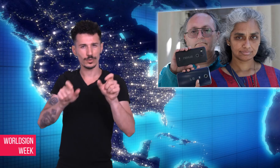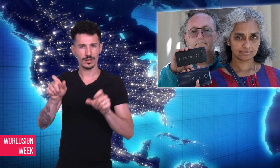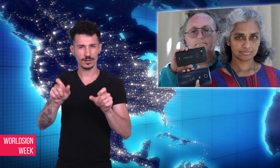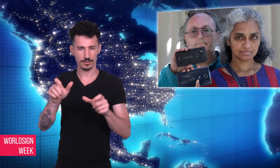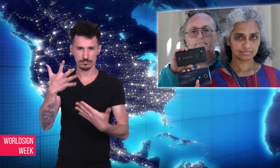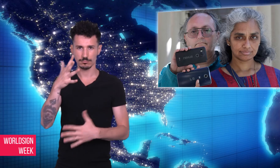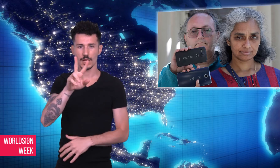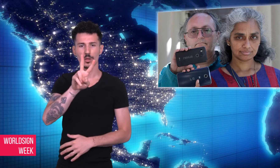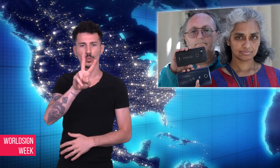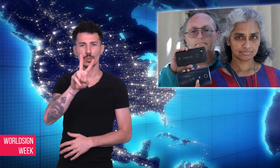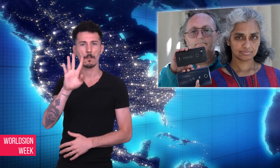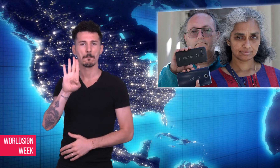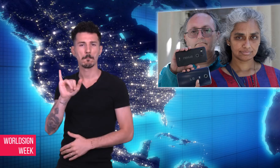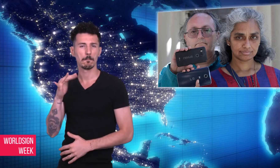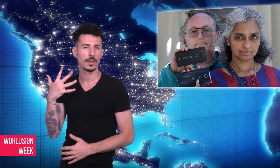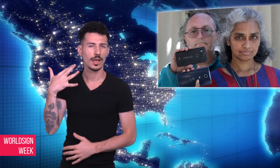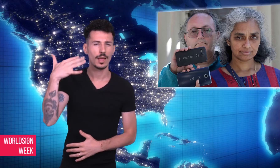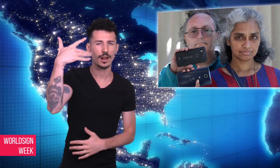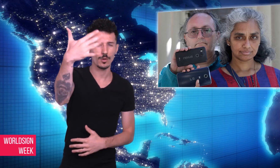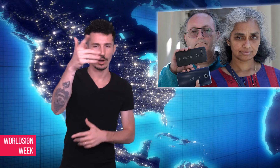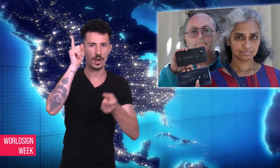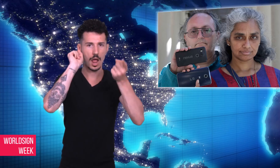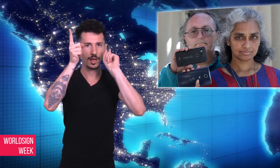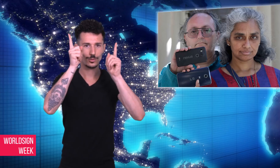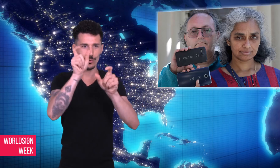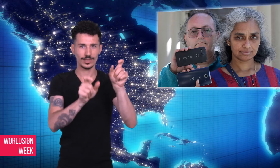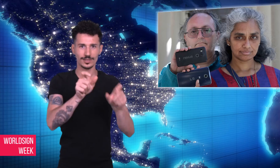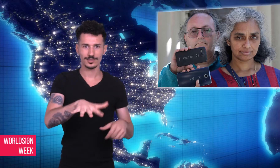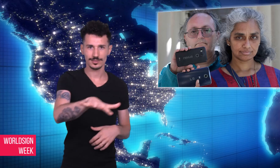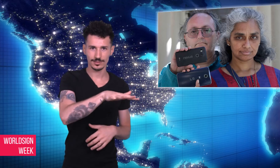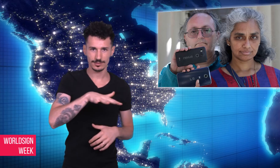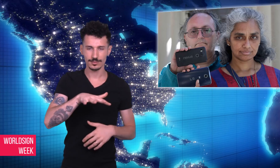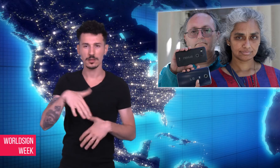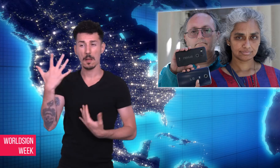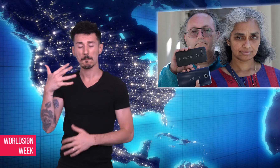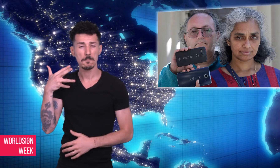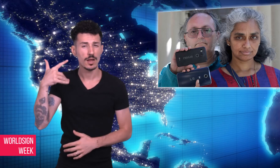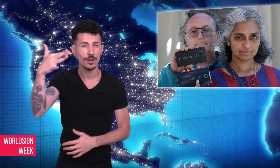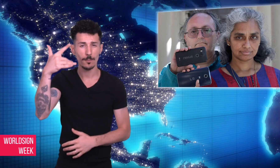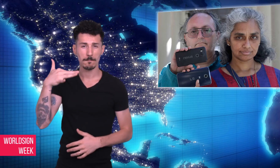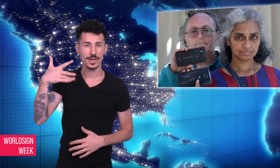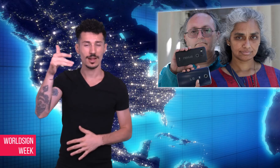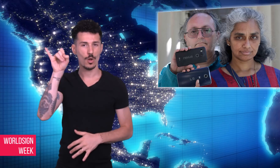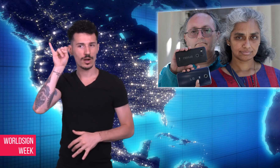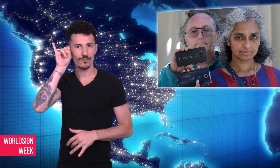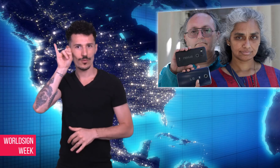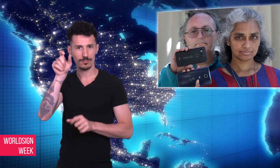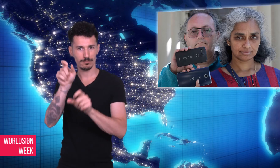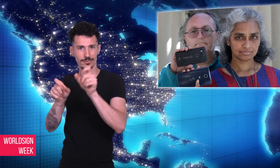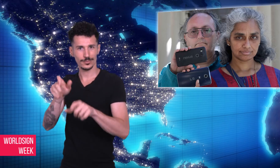reported that Google’s insistence on following locations drives their need